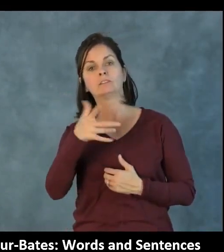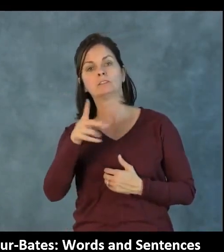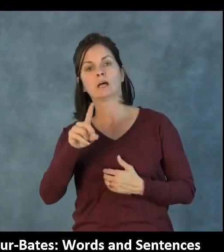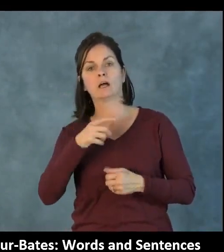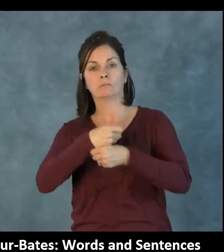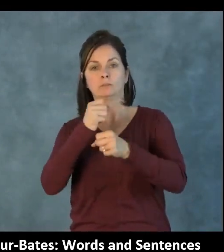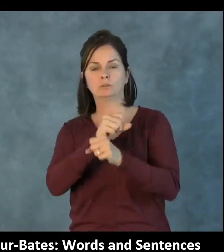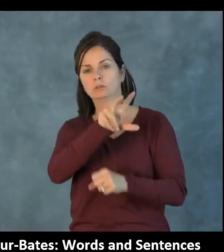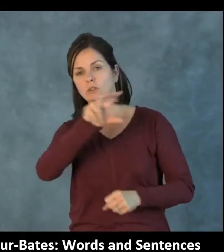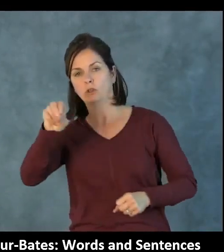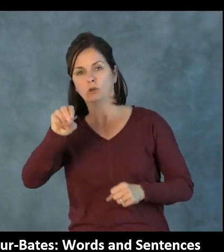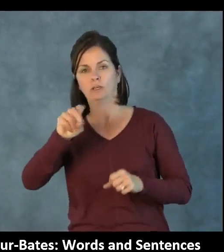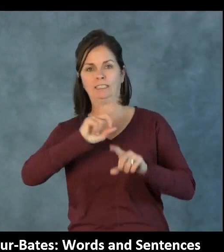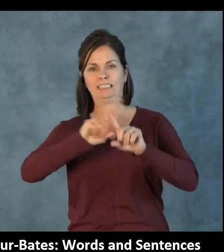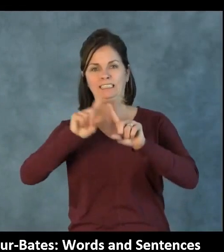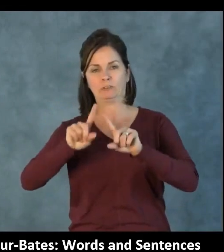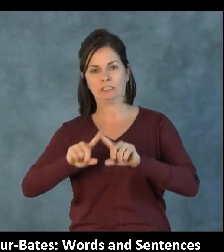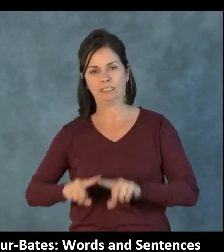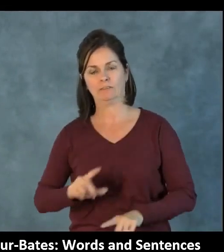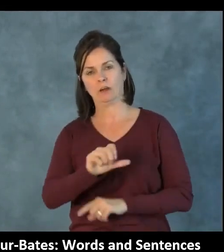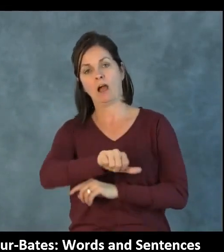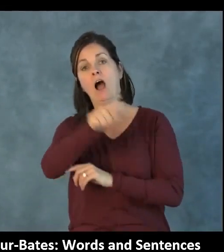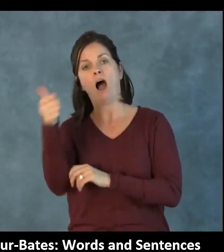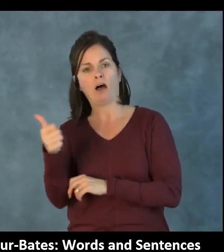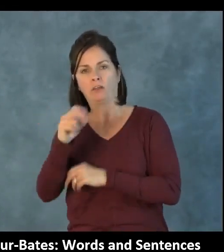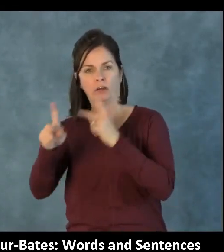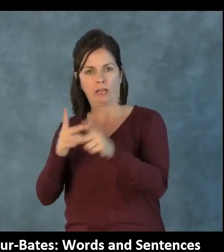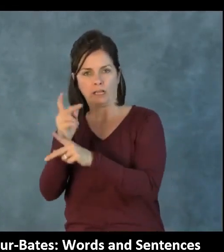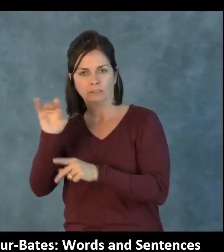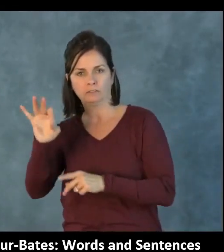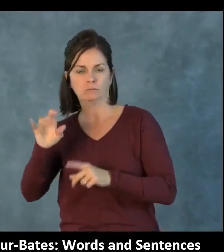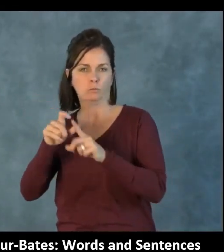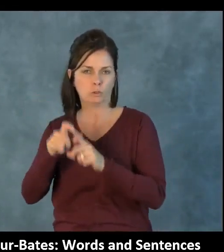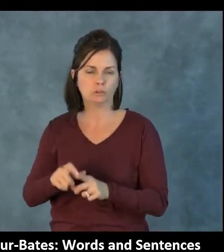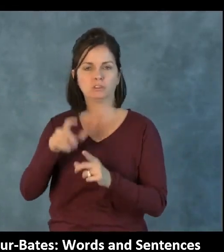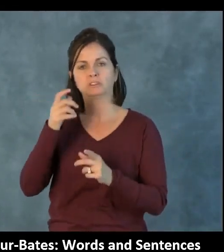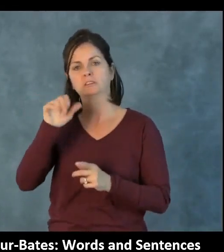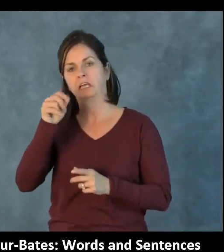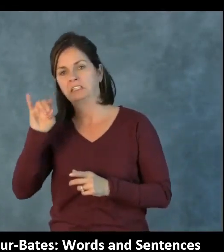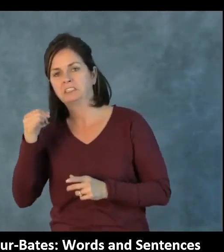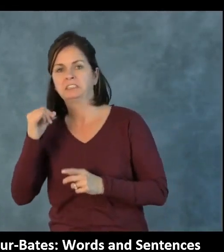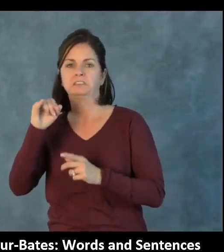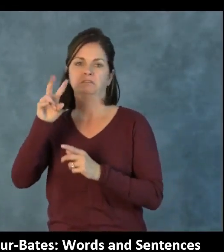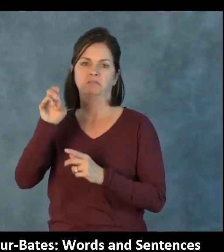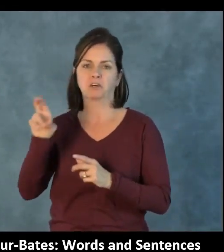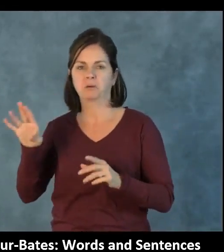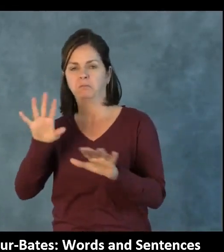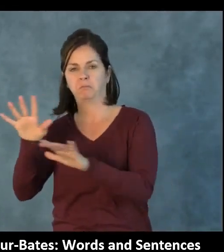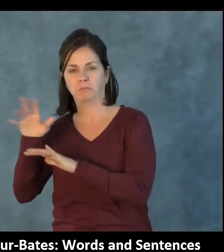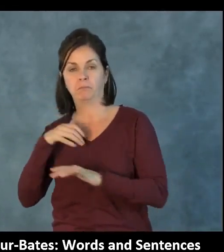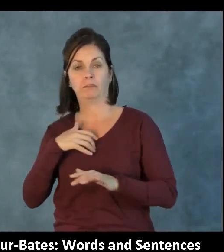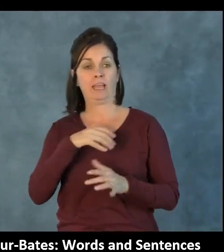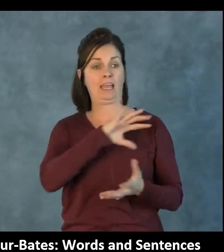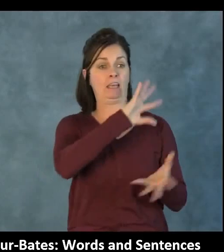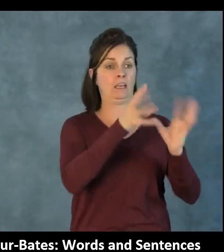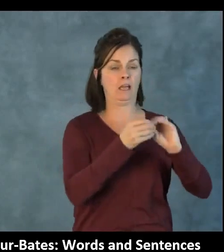30 different other sorts of words and 188 nouns.